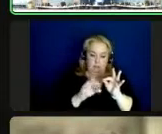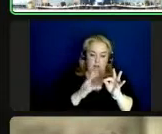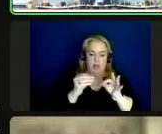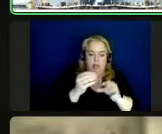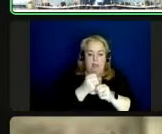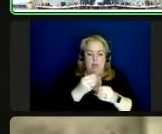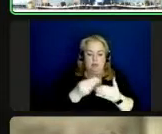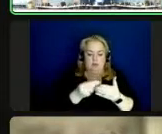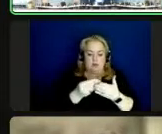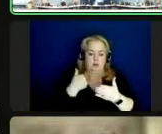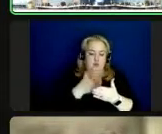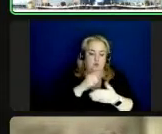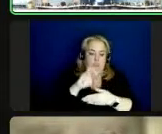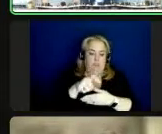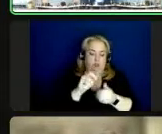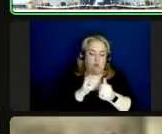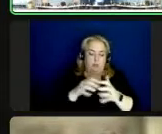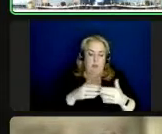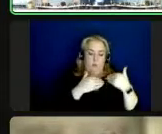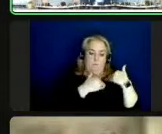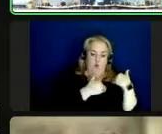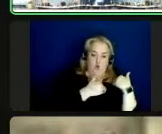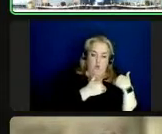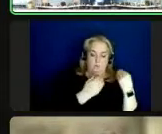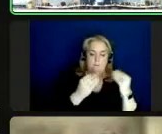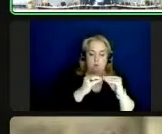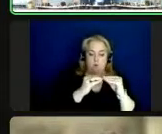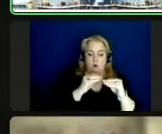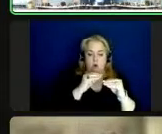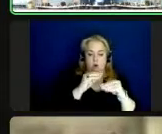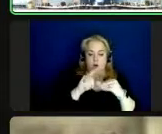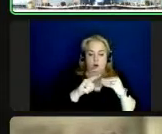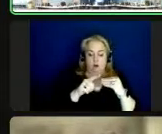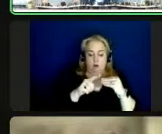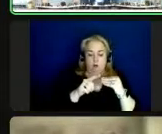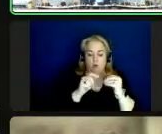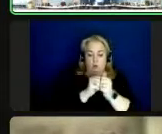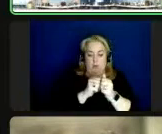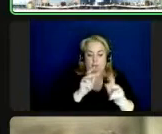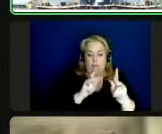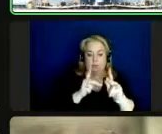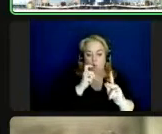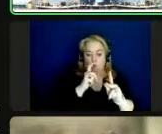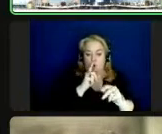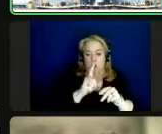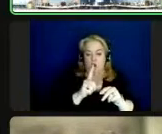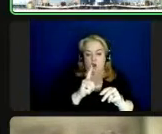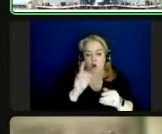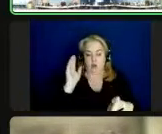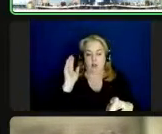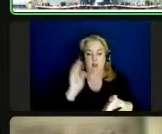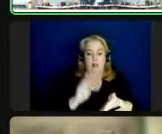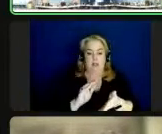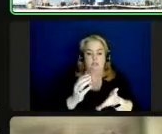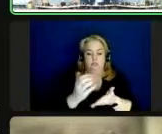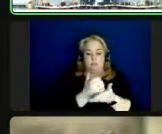STEP BACK AND SAYING HOW DO WE MAKE THIS ADMINISTRATIVELY